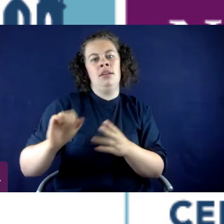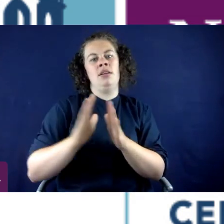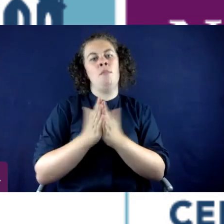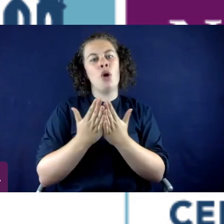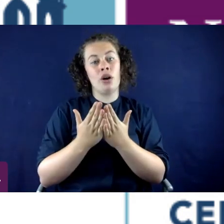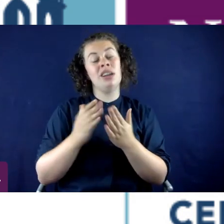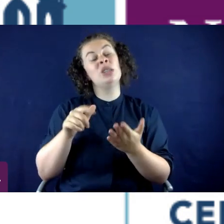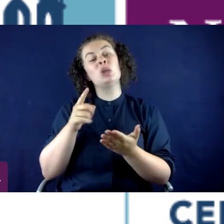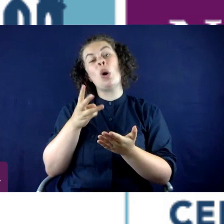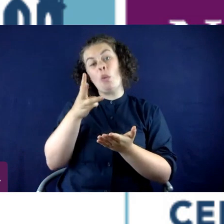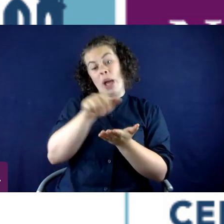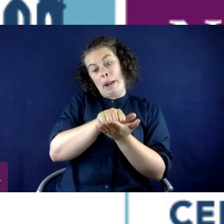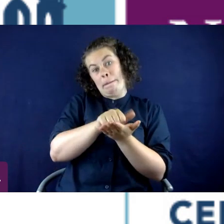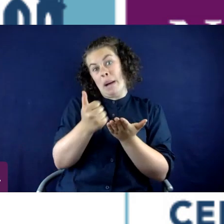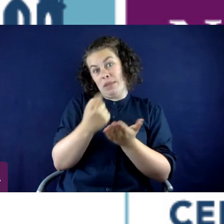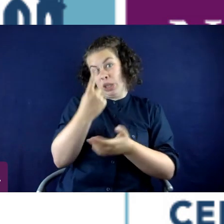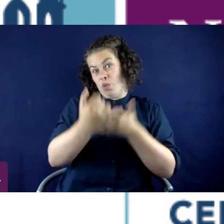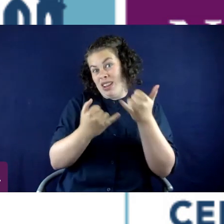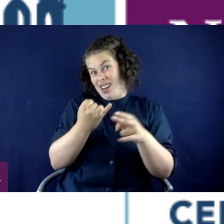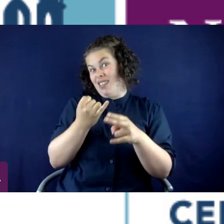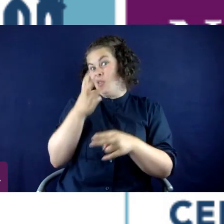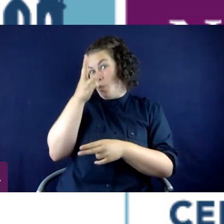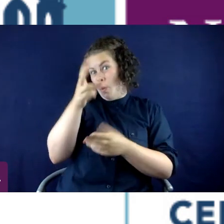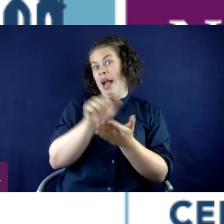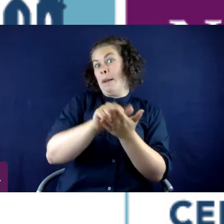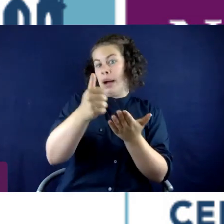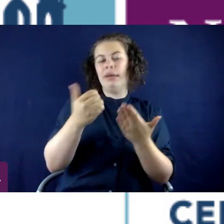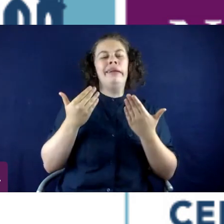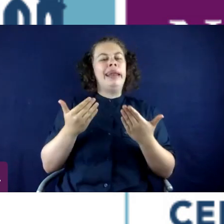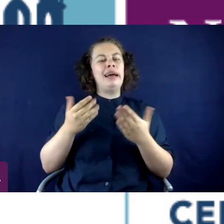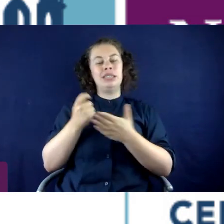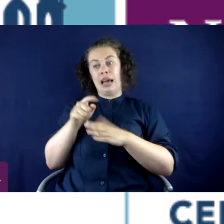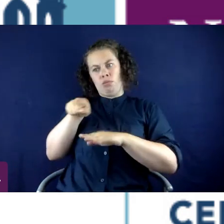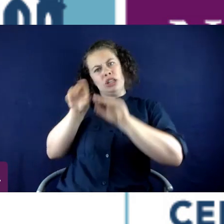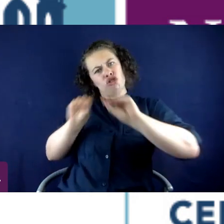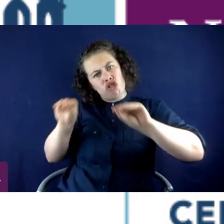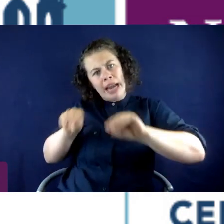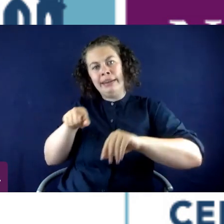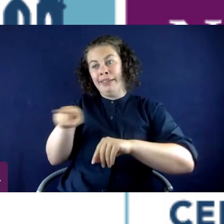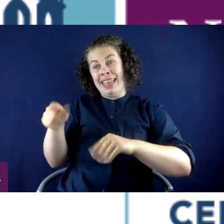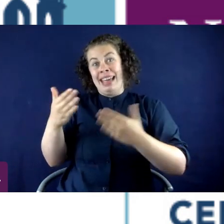within a year. We are in the faces of writing the story but